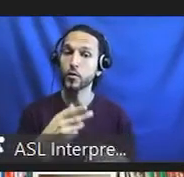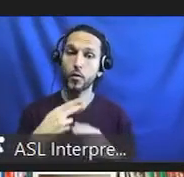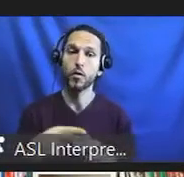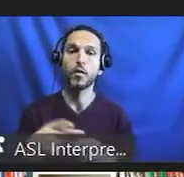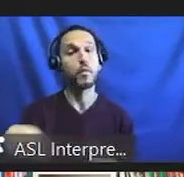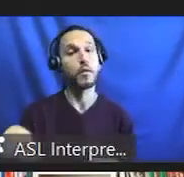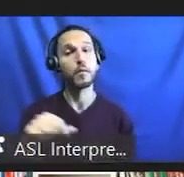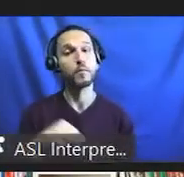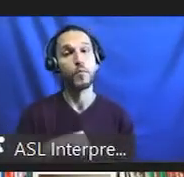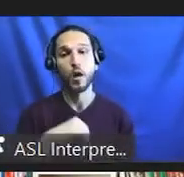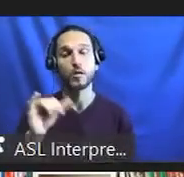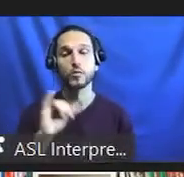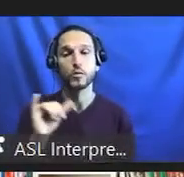They troll for lawsuits.